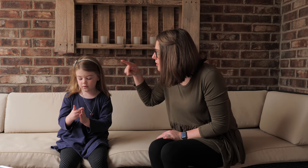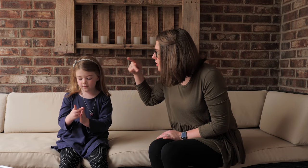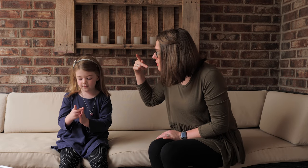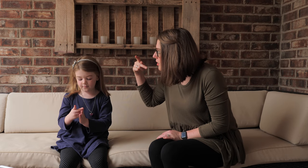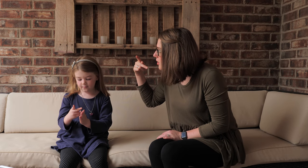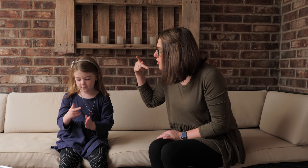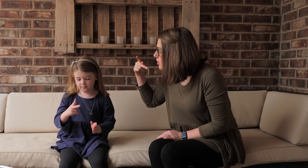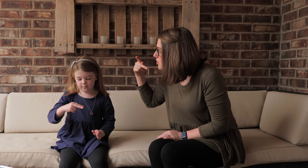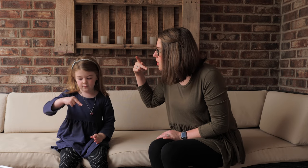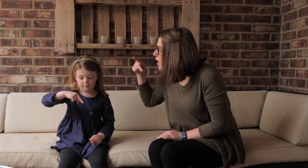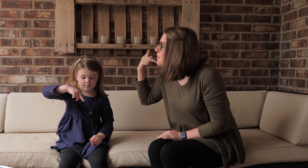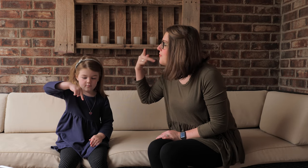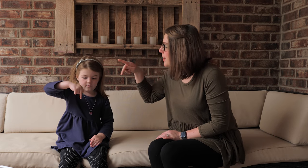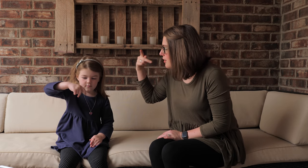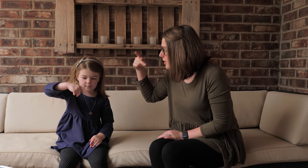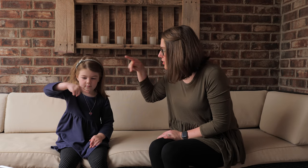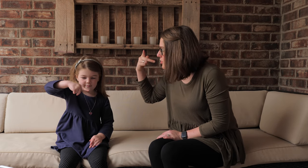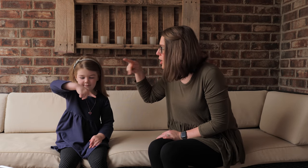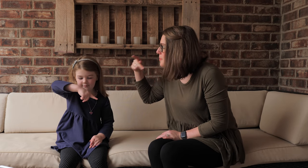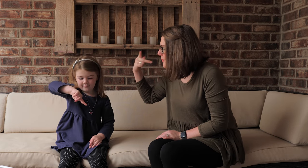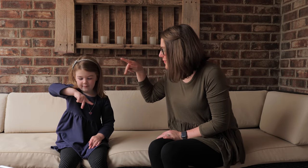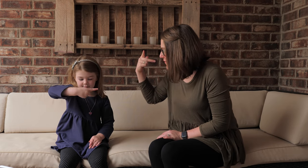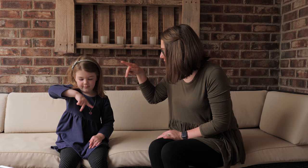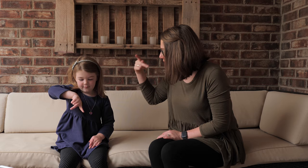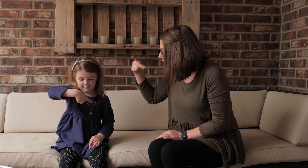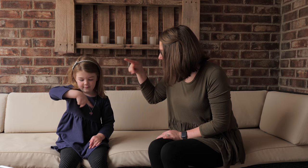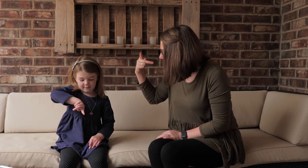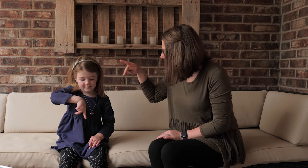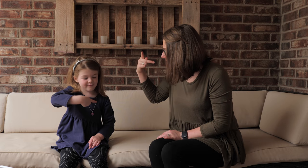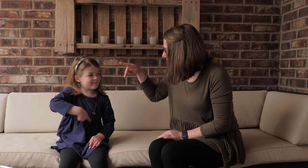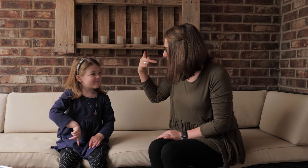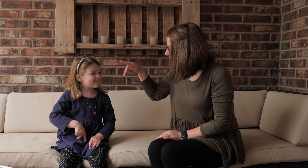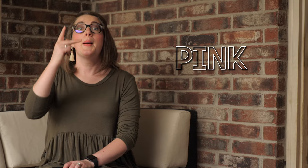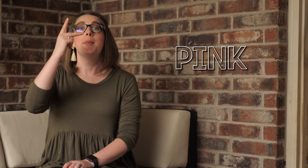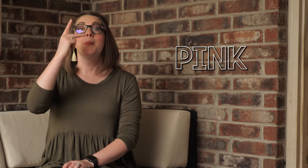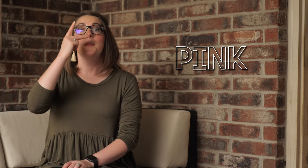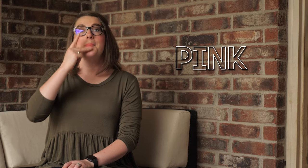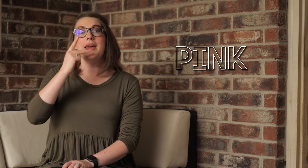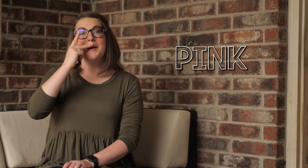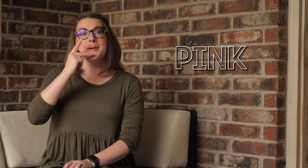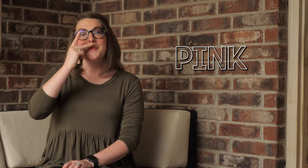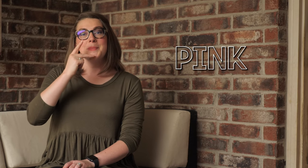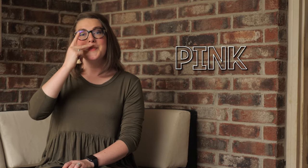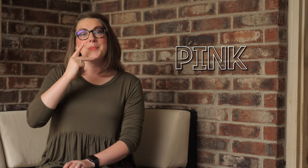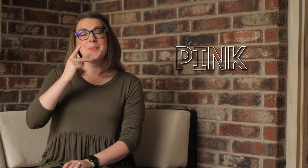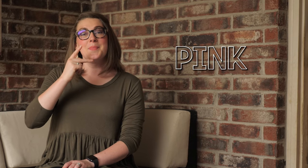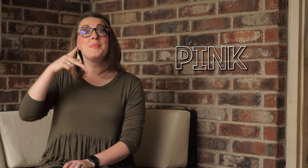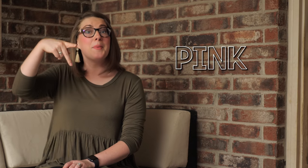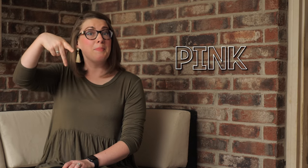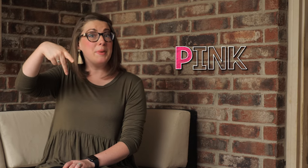Good job. Very good job. Awesome. Pink